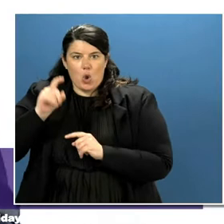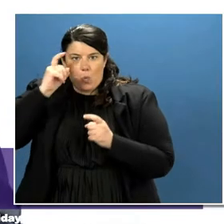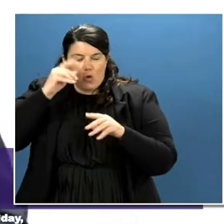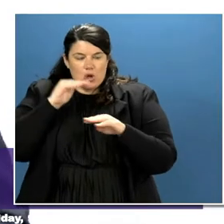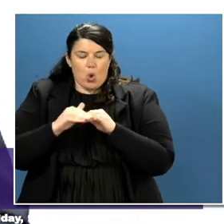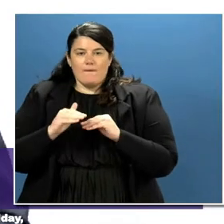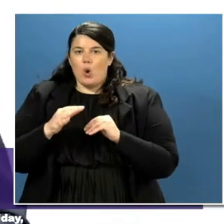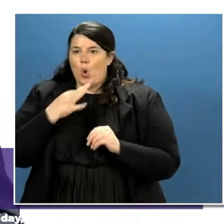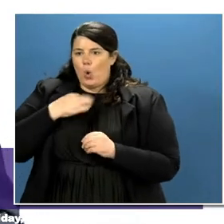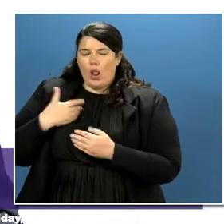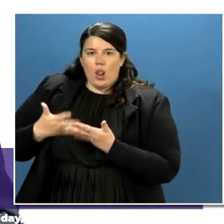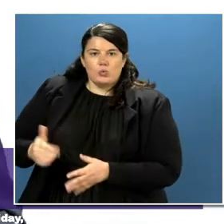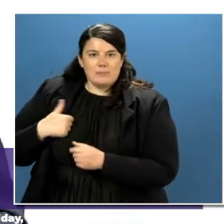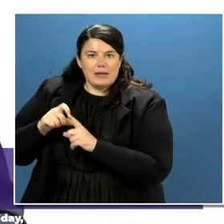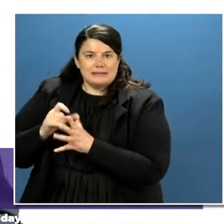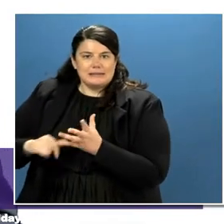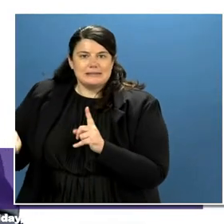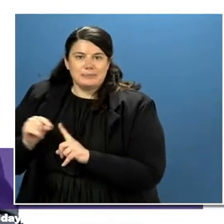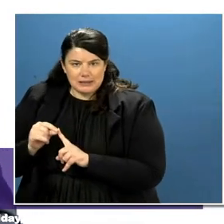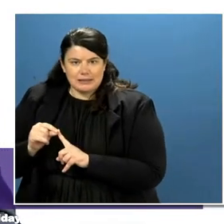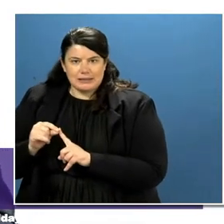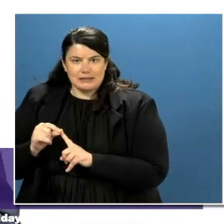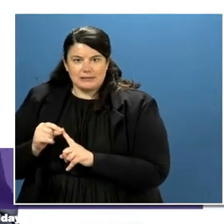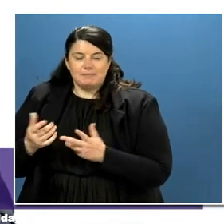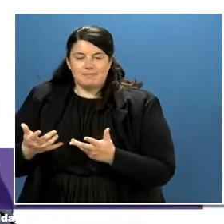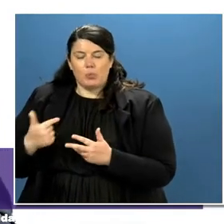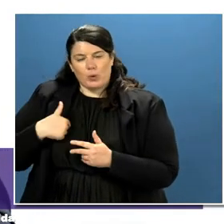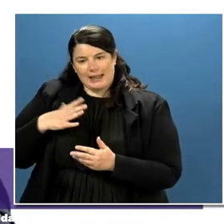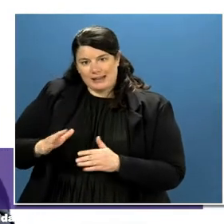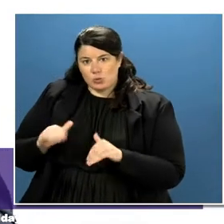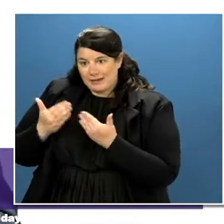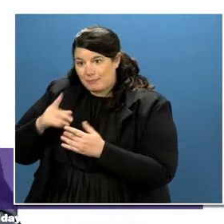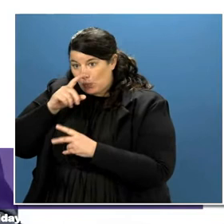were sick, or they tried and failed. We need to give people with disability a better option of